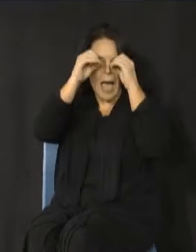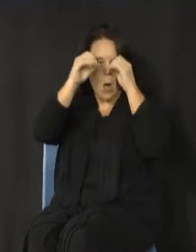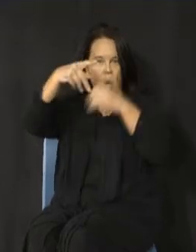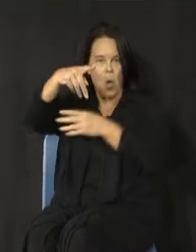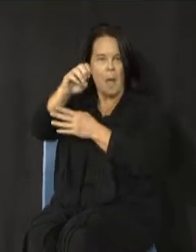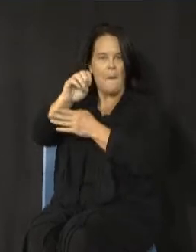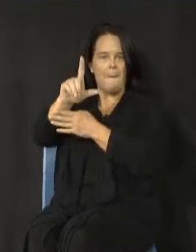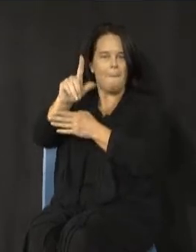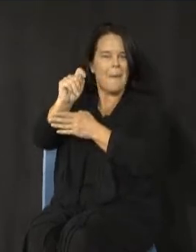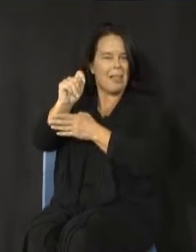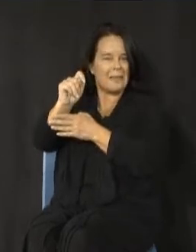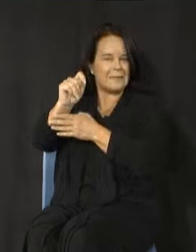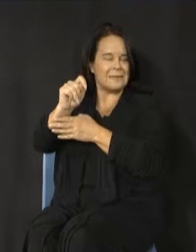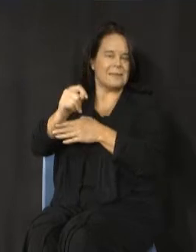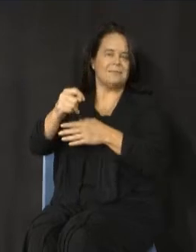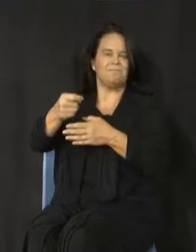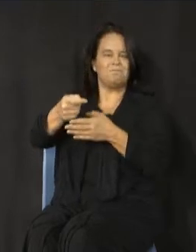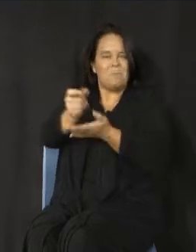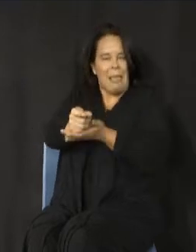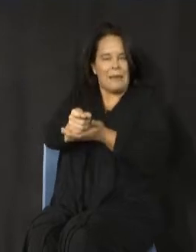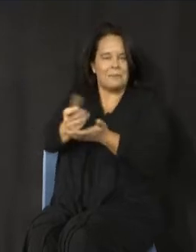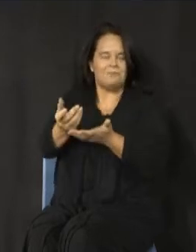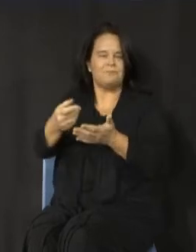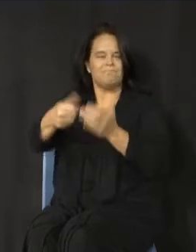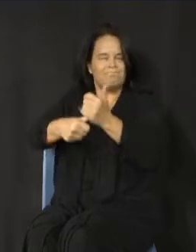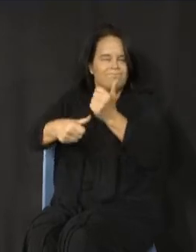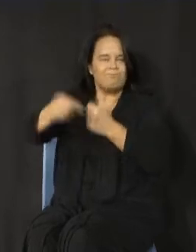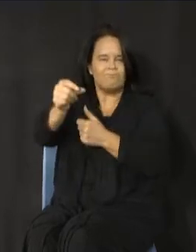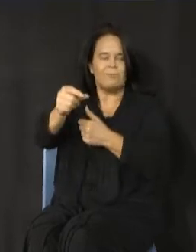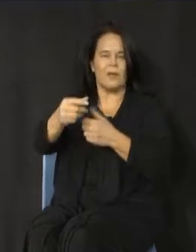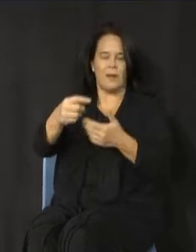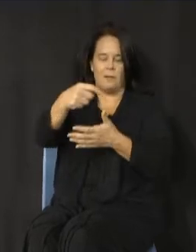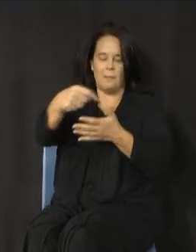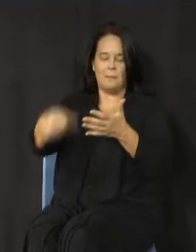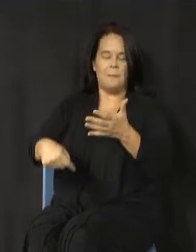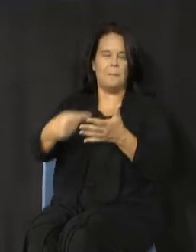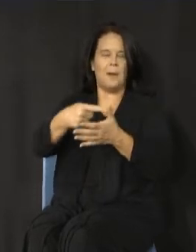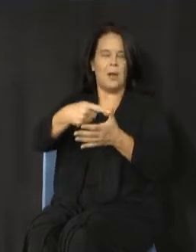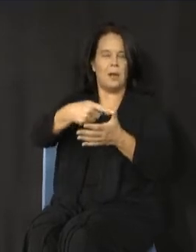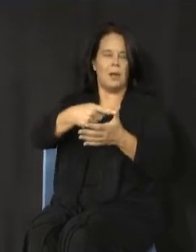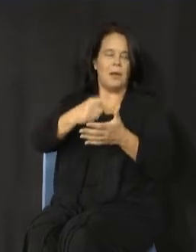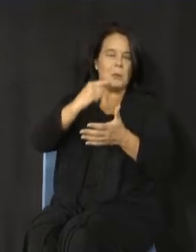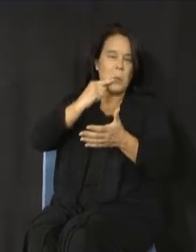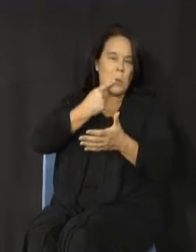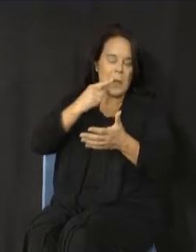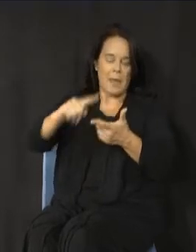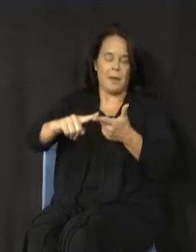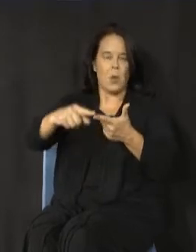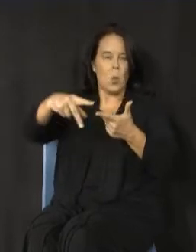Look! gloves, tweezers, toothpicks, bone chart, and an owl pellet.